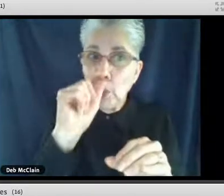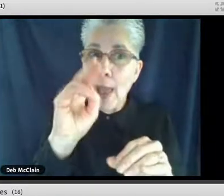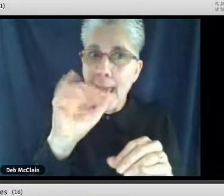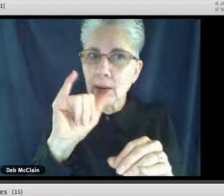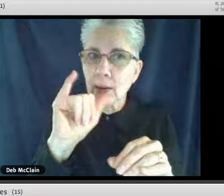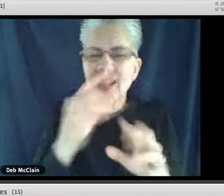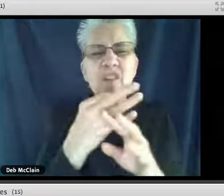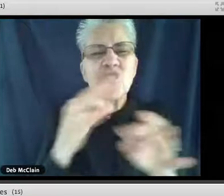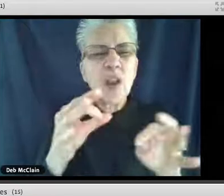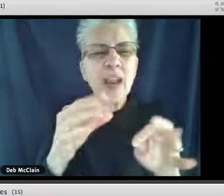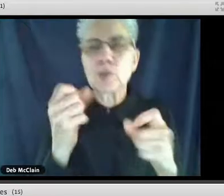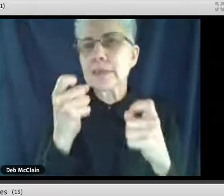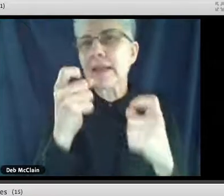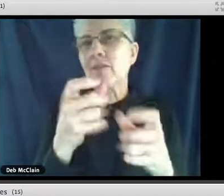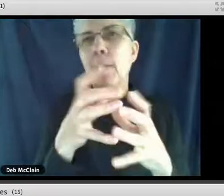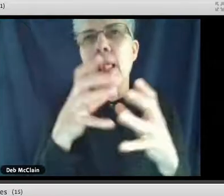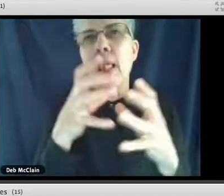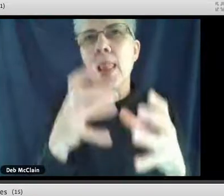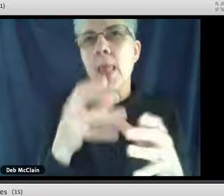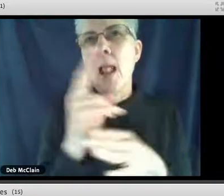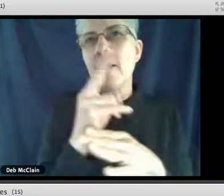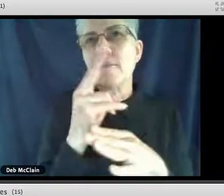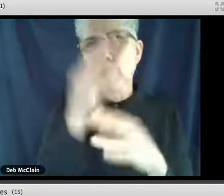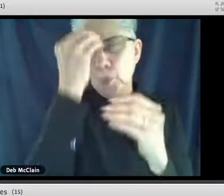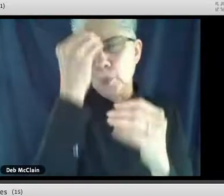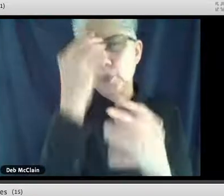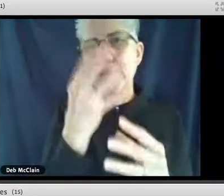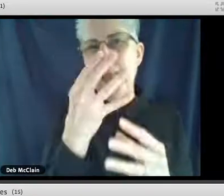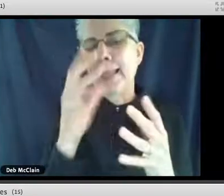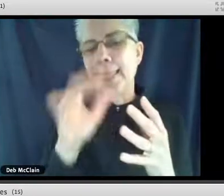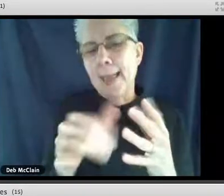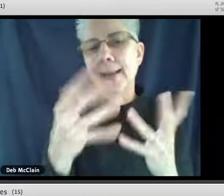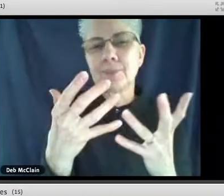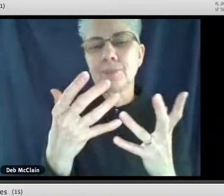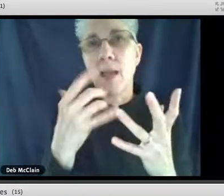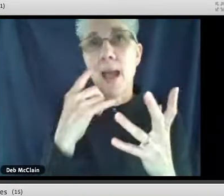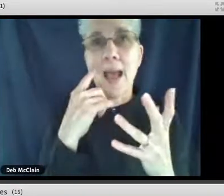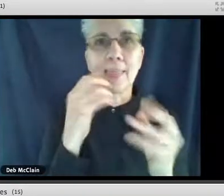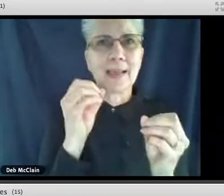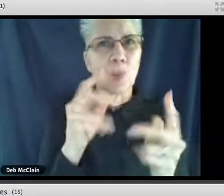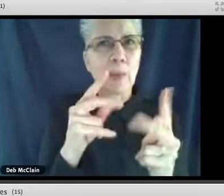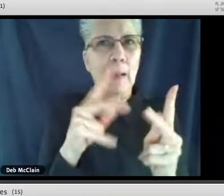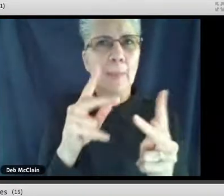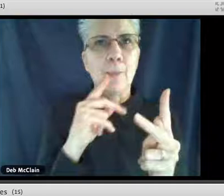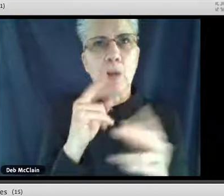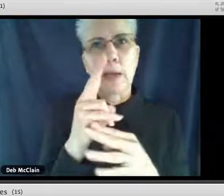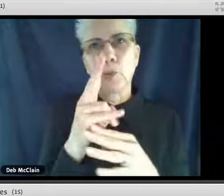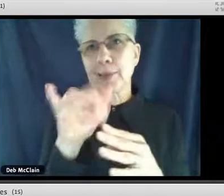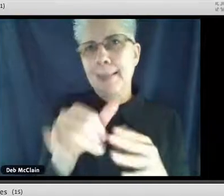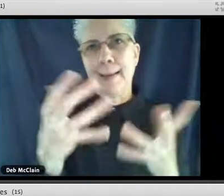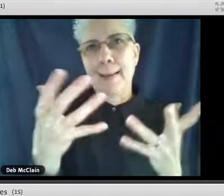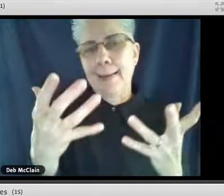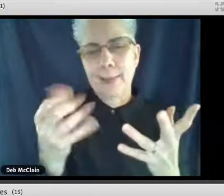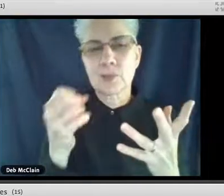You're just giving them a lot of consumer data, which I think it's okay. People are kind of used to it, and it's not like,